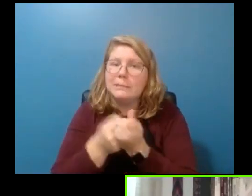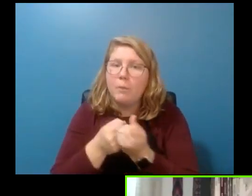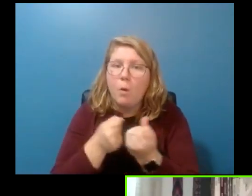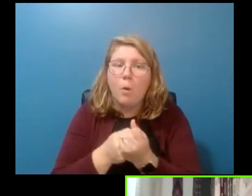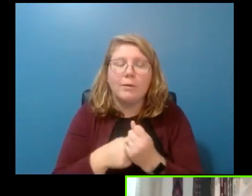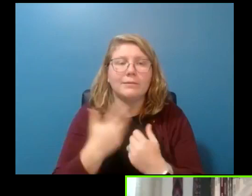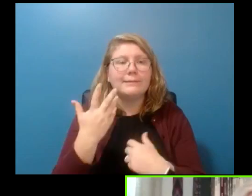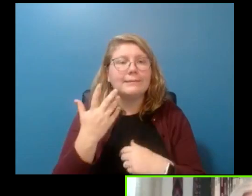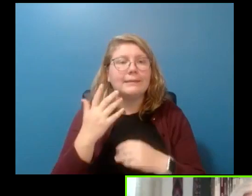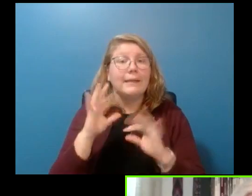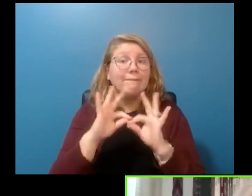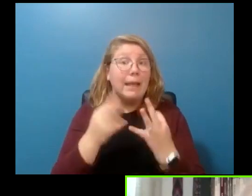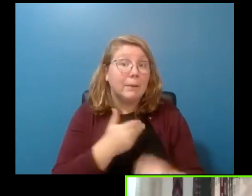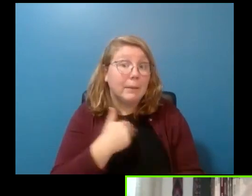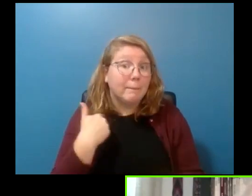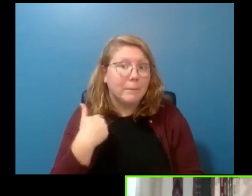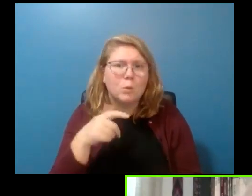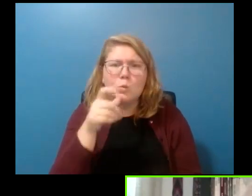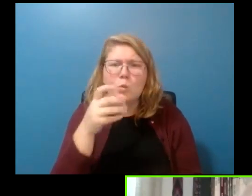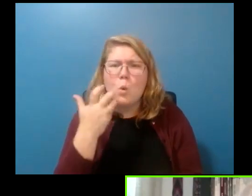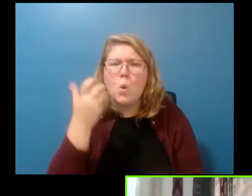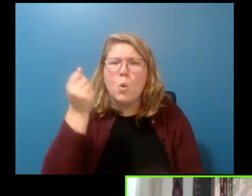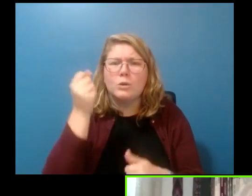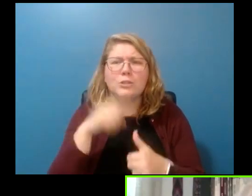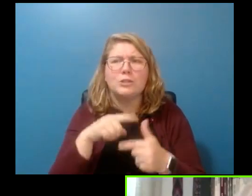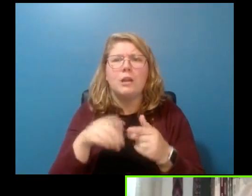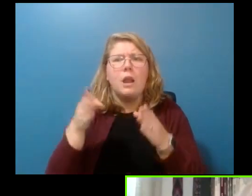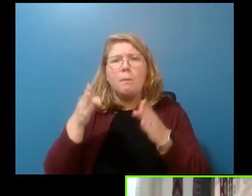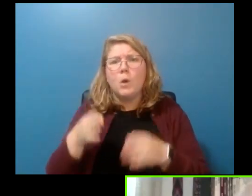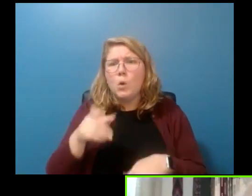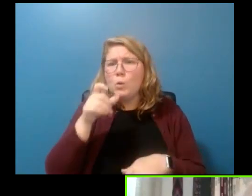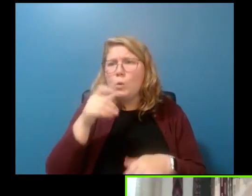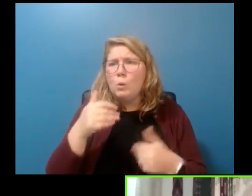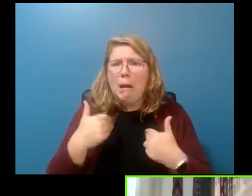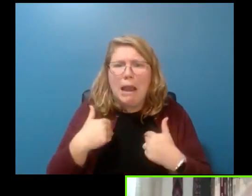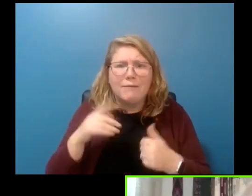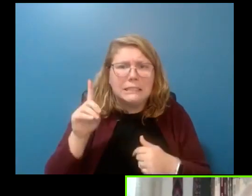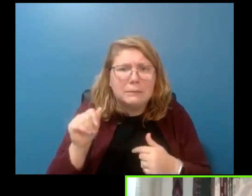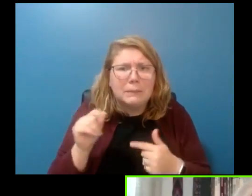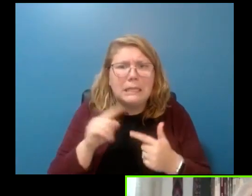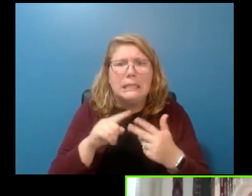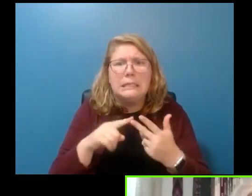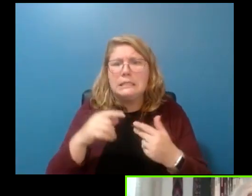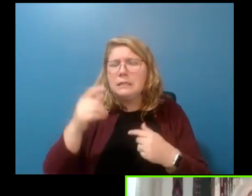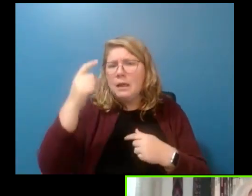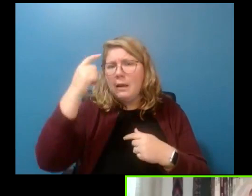funerals were really held where And then we had parents who were trying to work and do distance